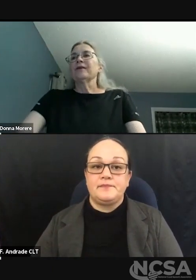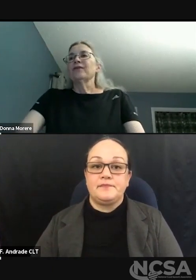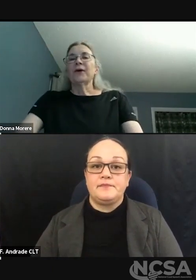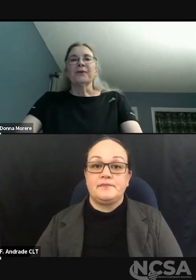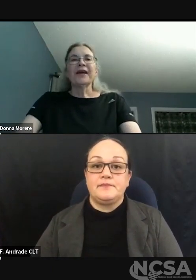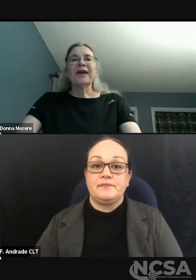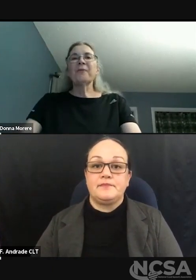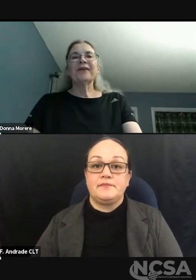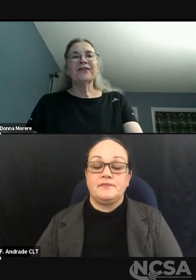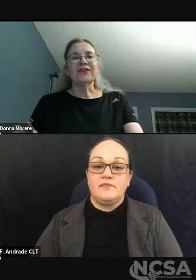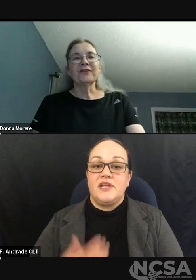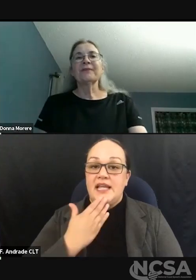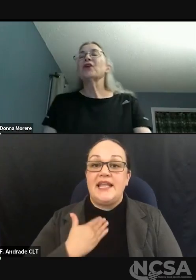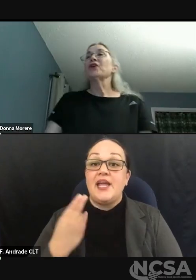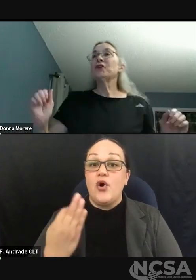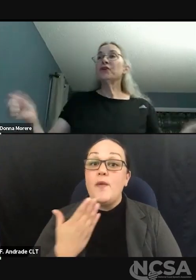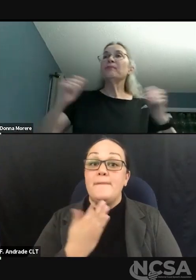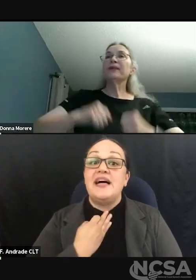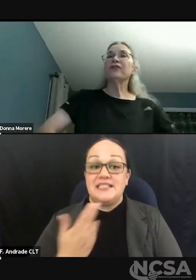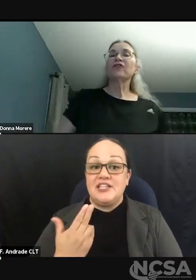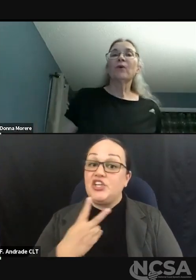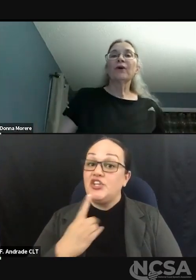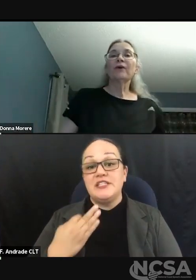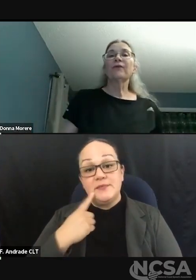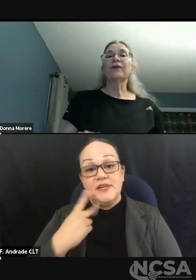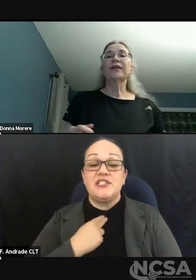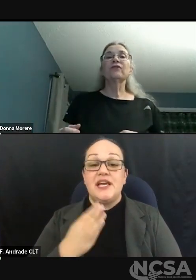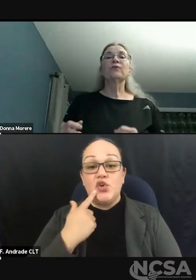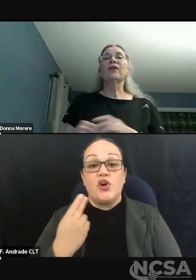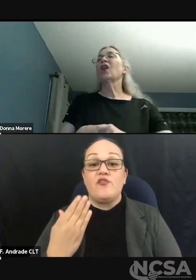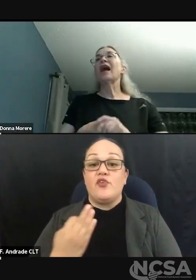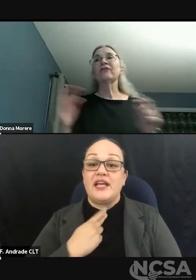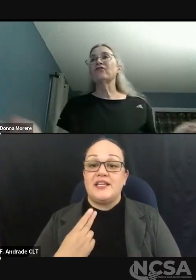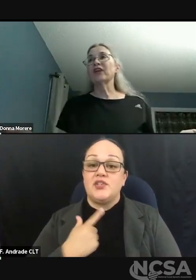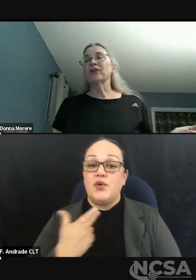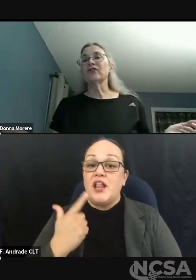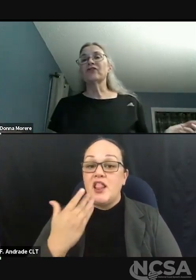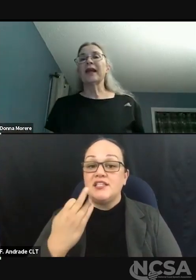So take home message. Cued Speech can work for kids with lots of challenges to